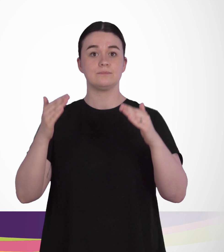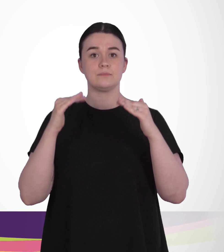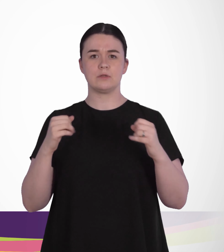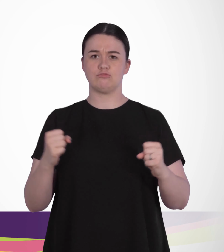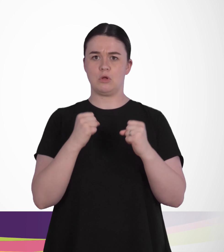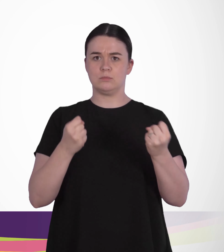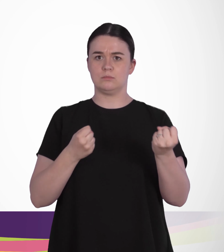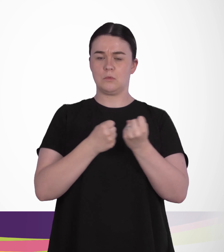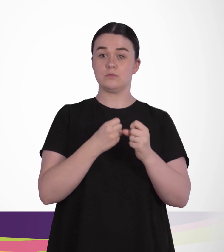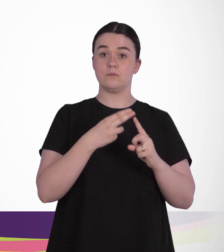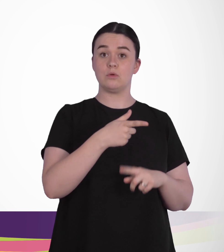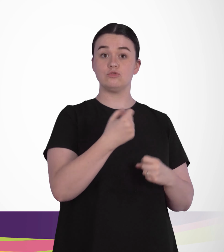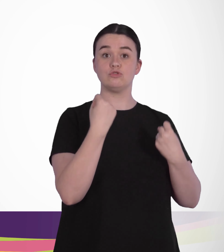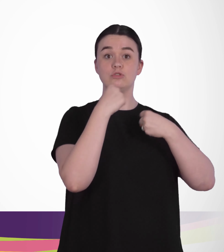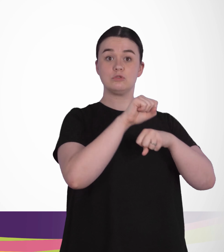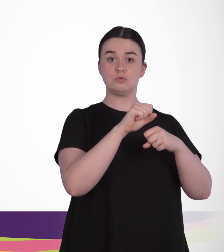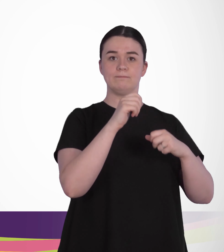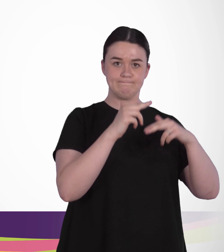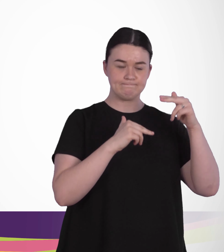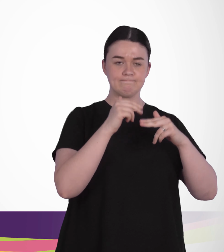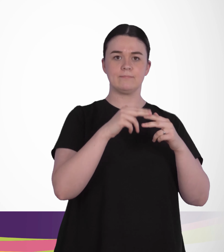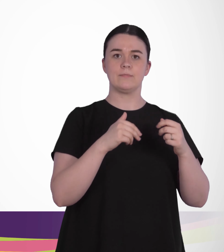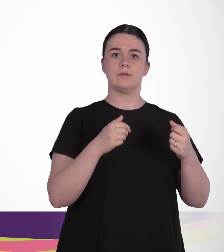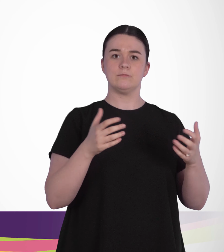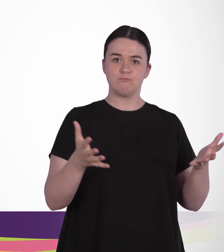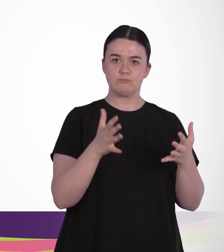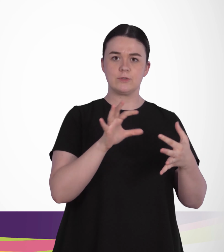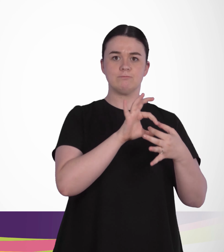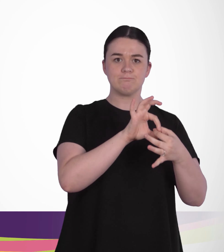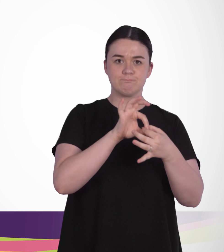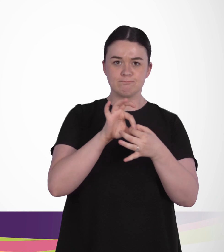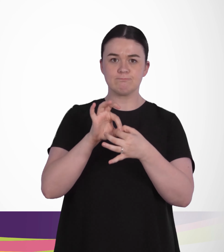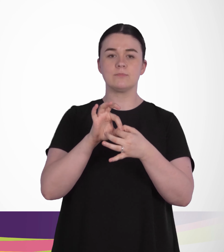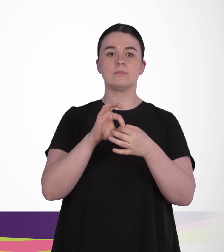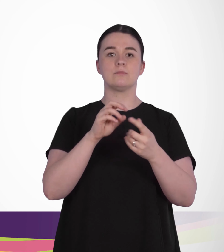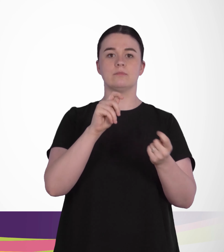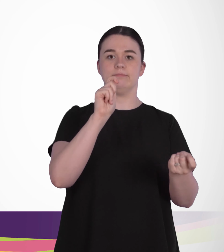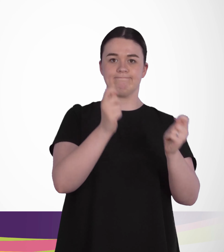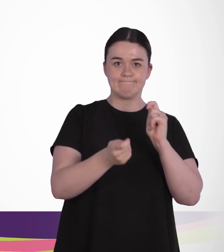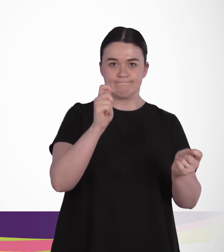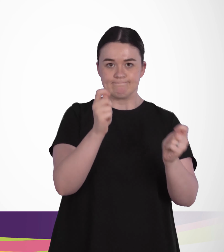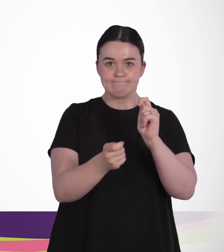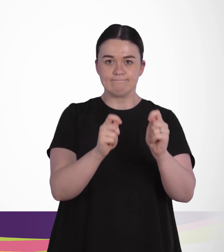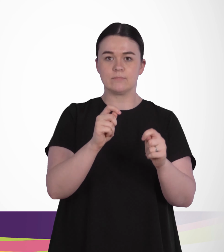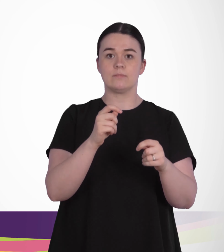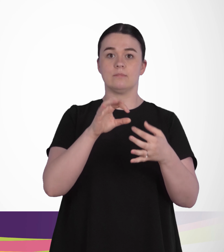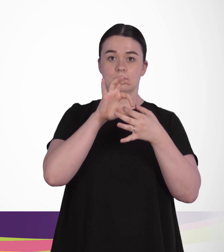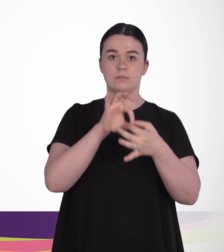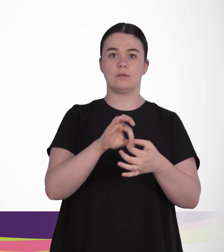• There is strong support for the Strategy to build on, and connect with, the current reform work impacting